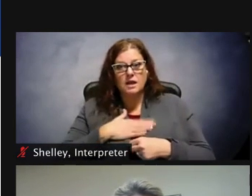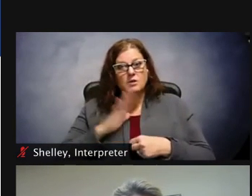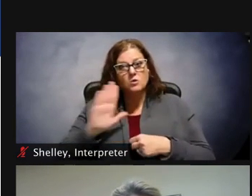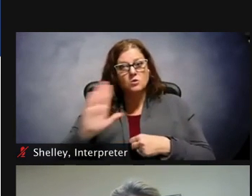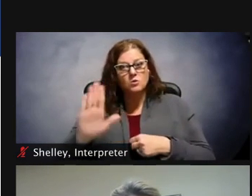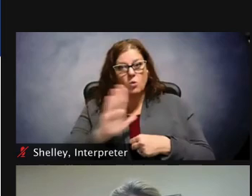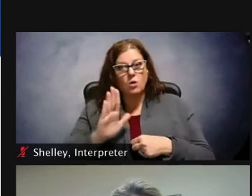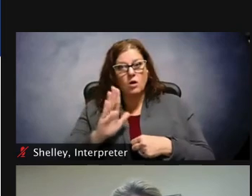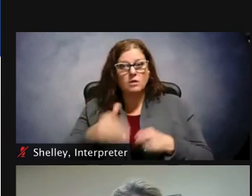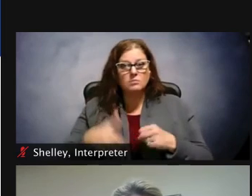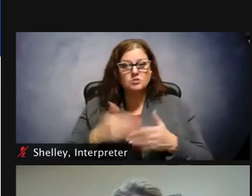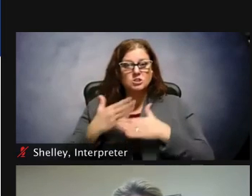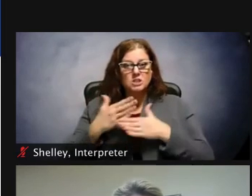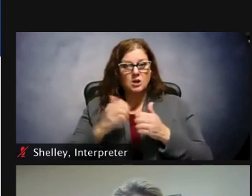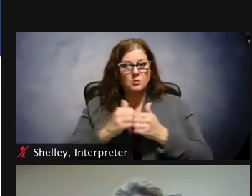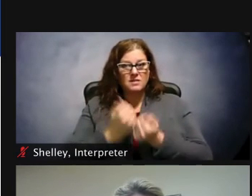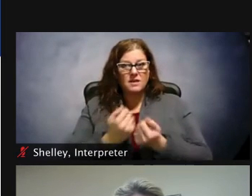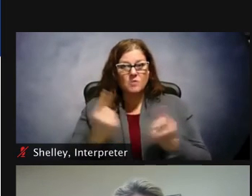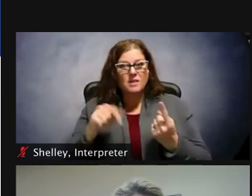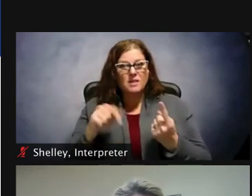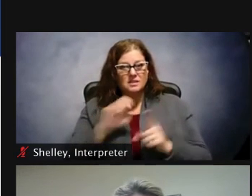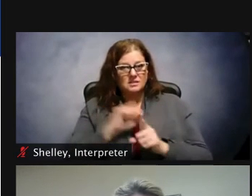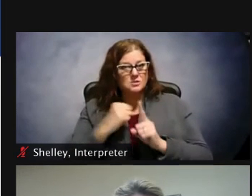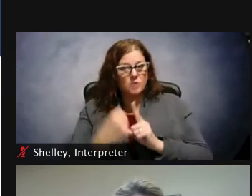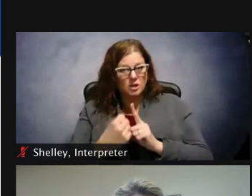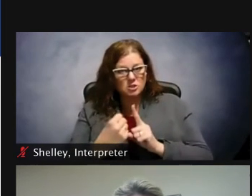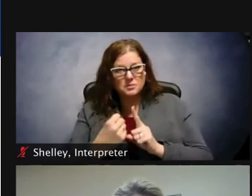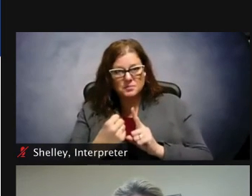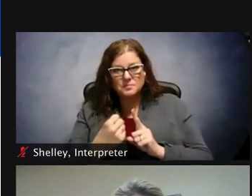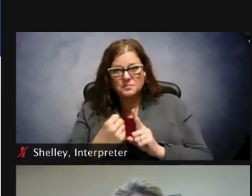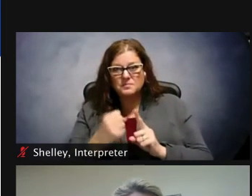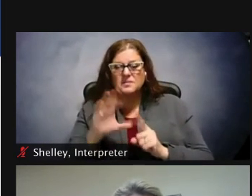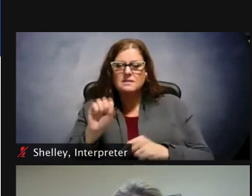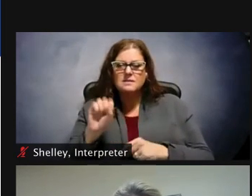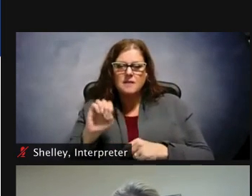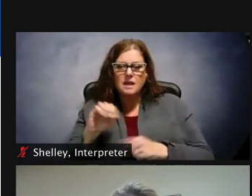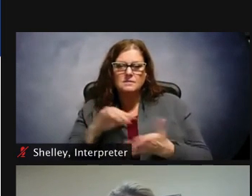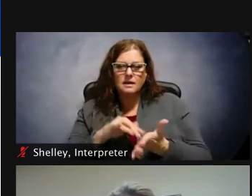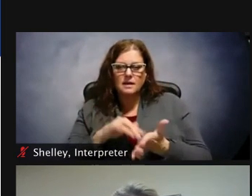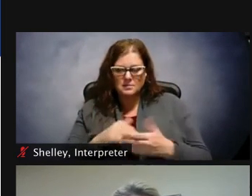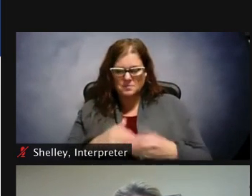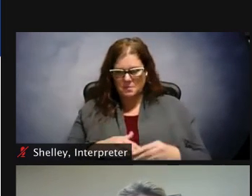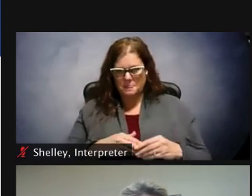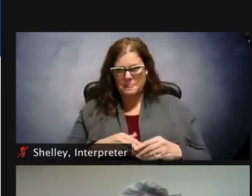and sharing with everybody this particular case study. So, we're going to go ahead